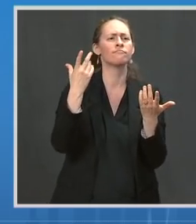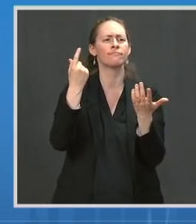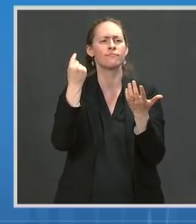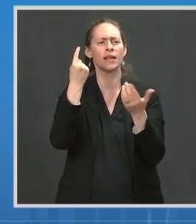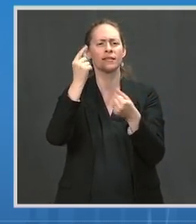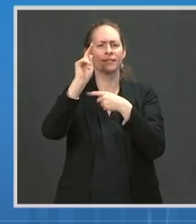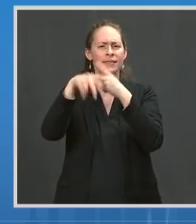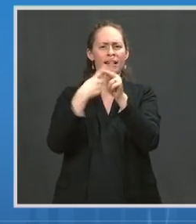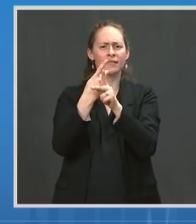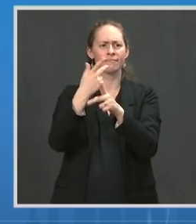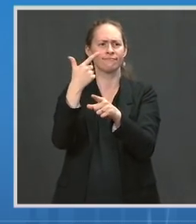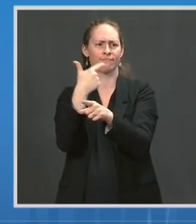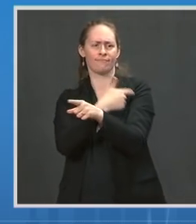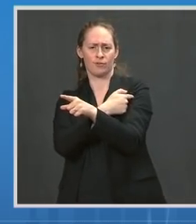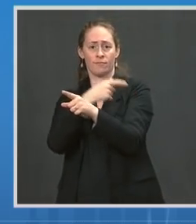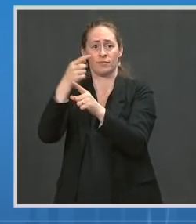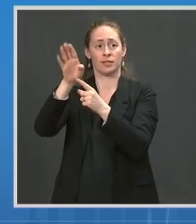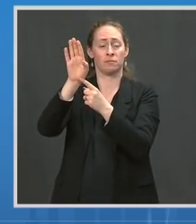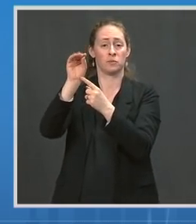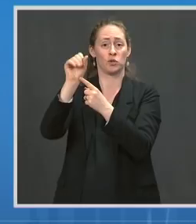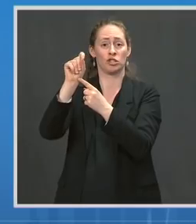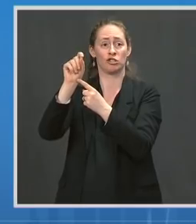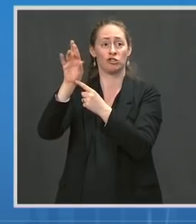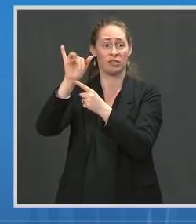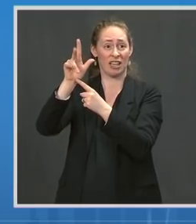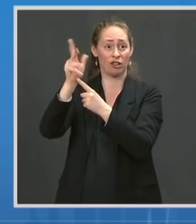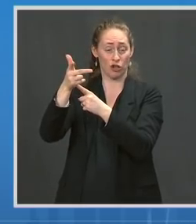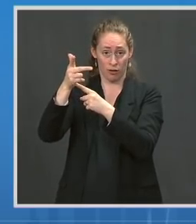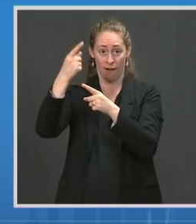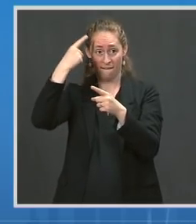increases the ability of the antisera